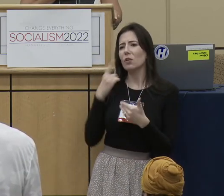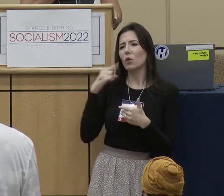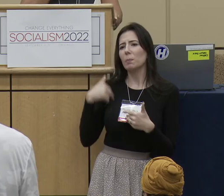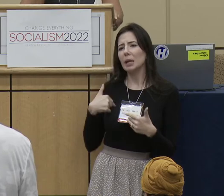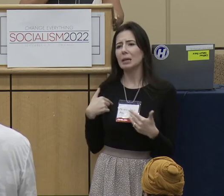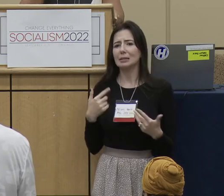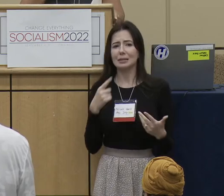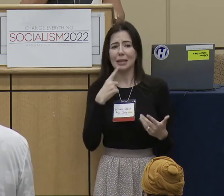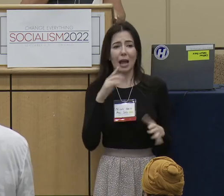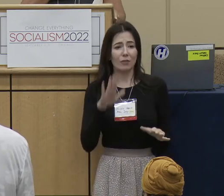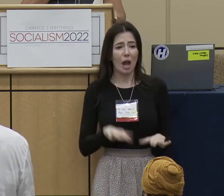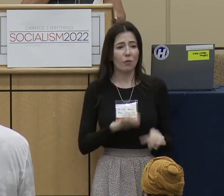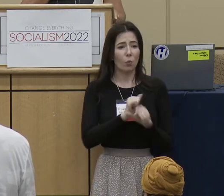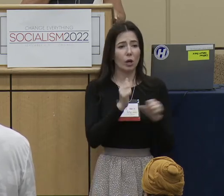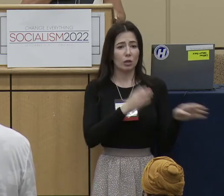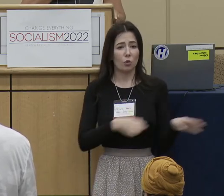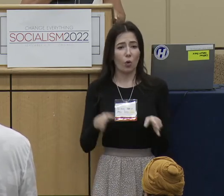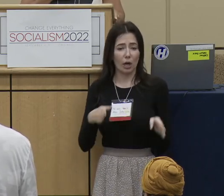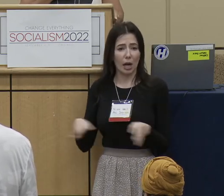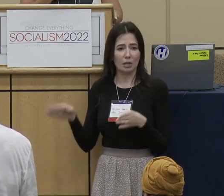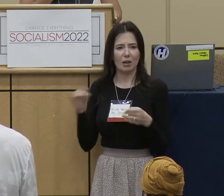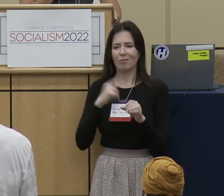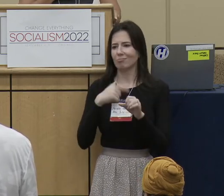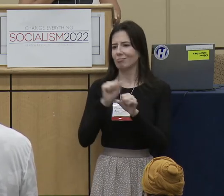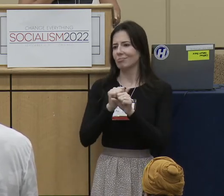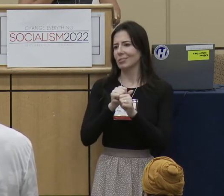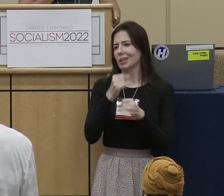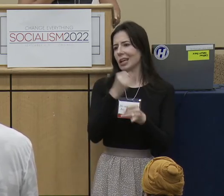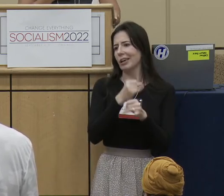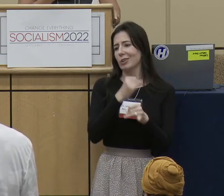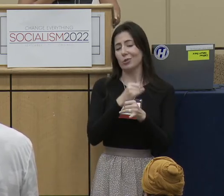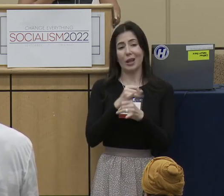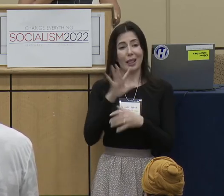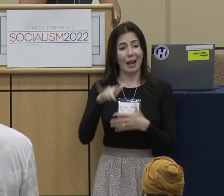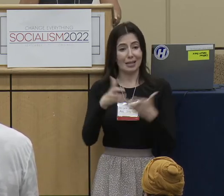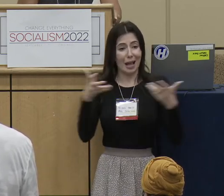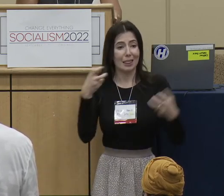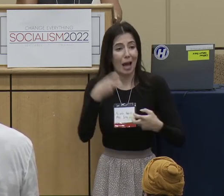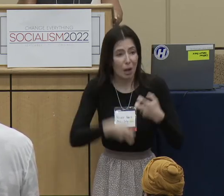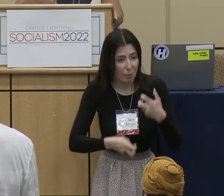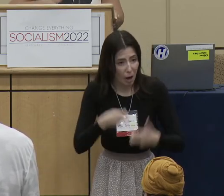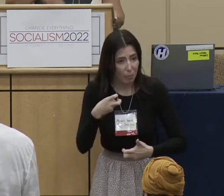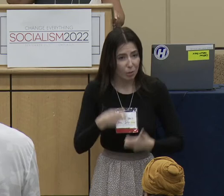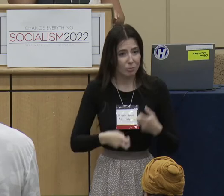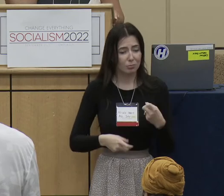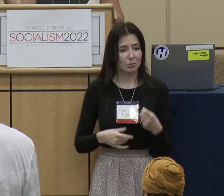. I think it's hard to say that, and it's maybe easier for me to say I've never worked as an organizer . I work for an